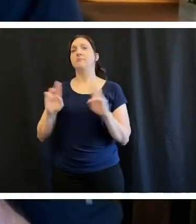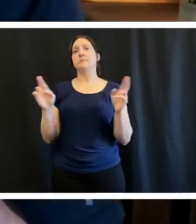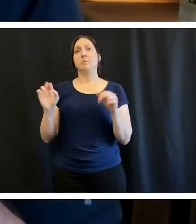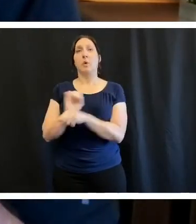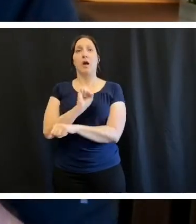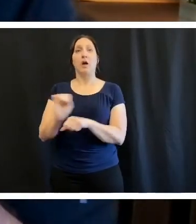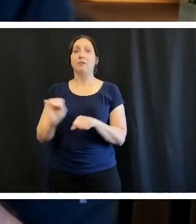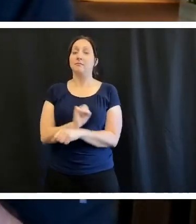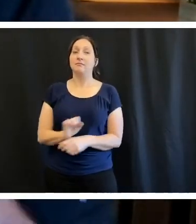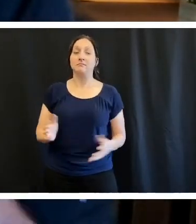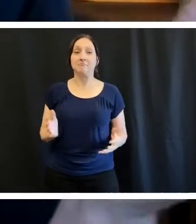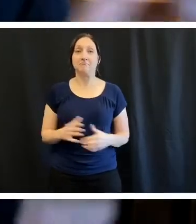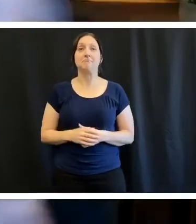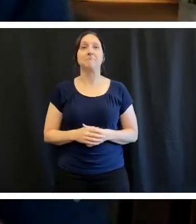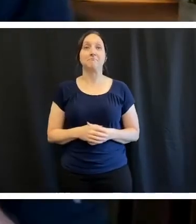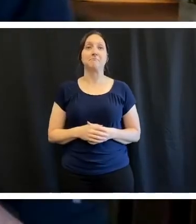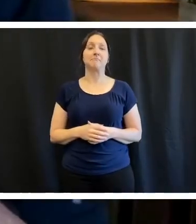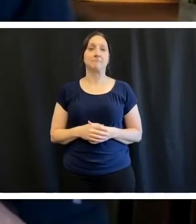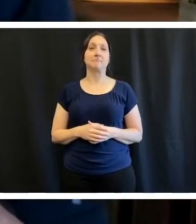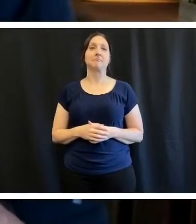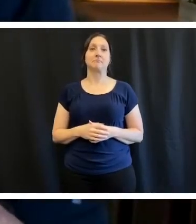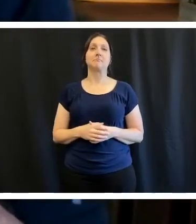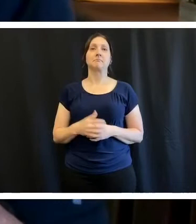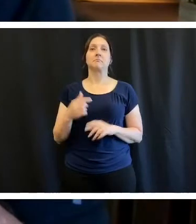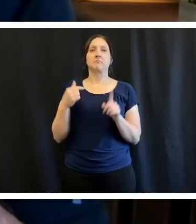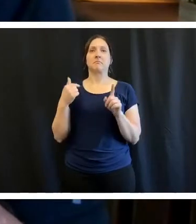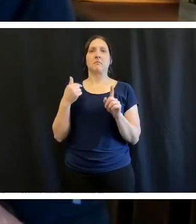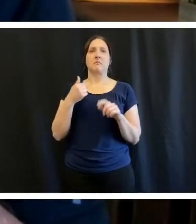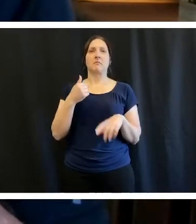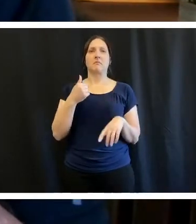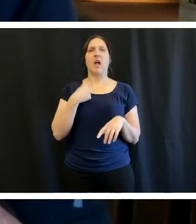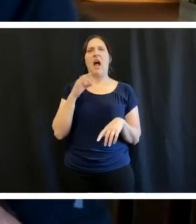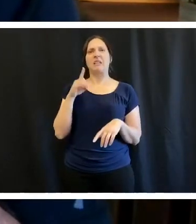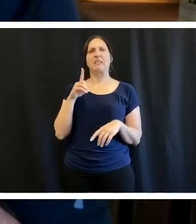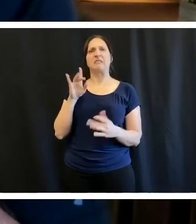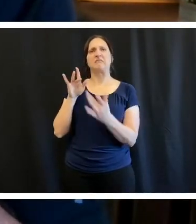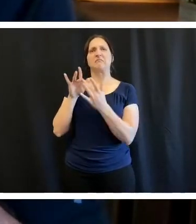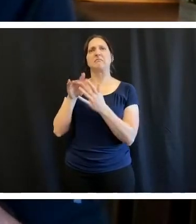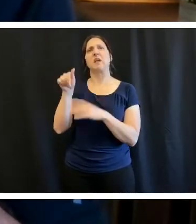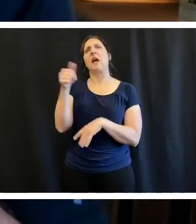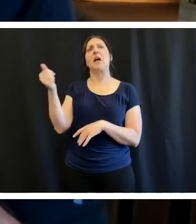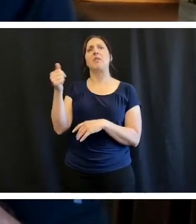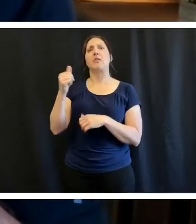As I've had the chance to reach out and talk to other alumnus across the country,